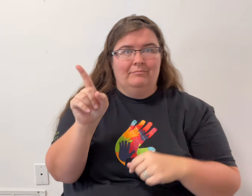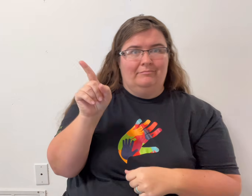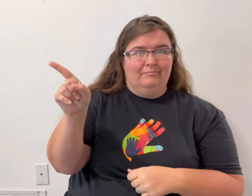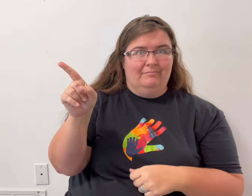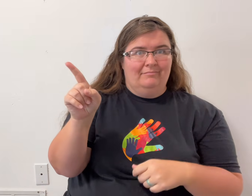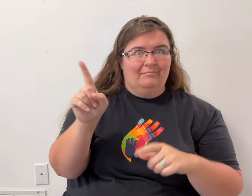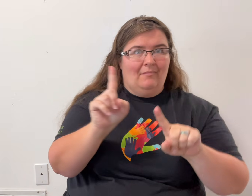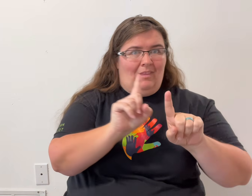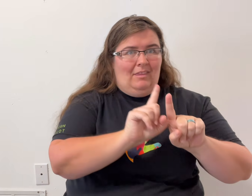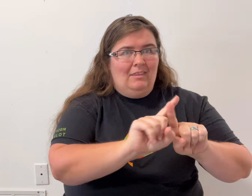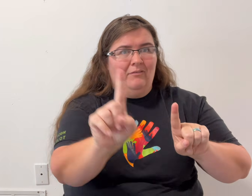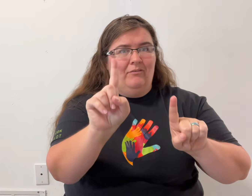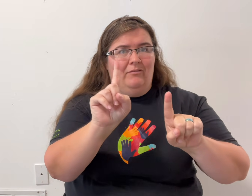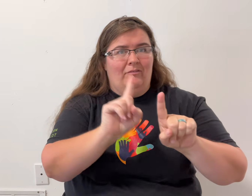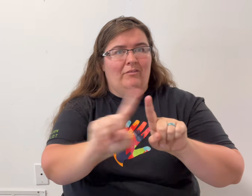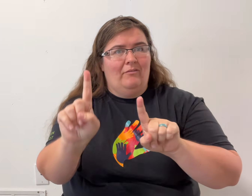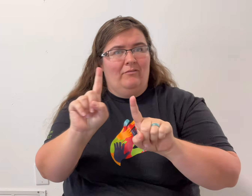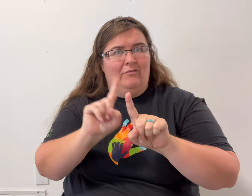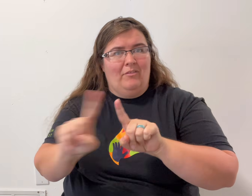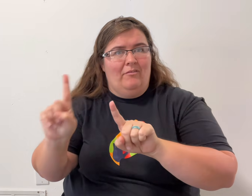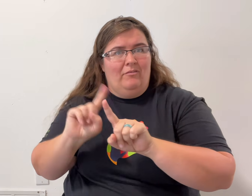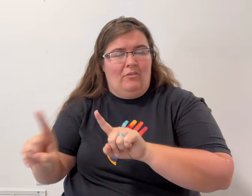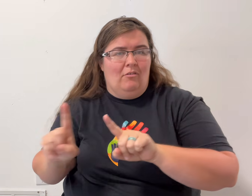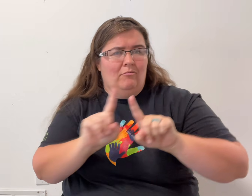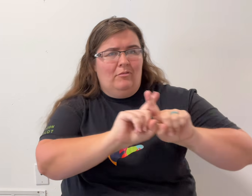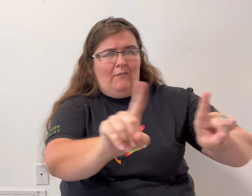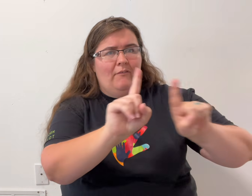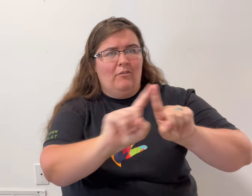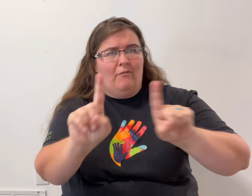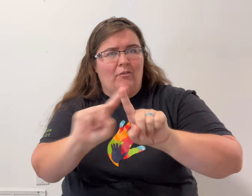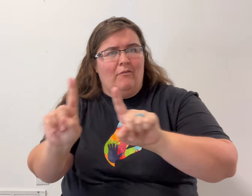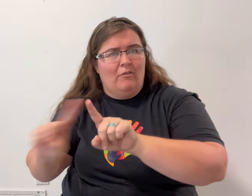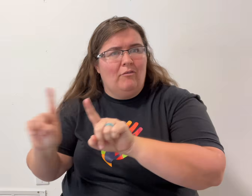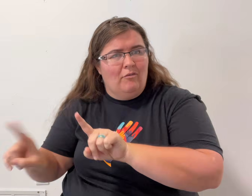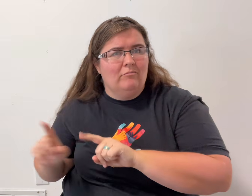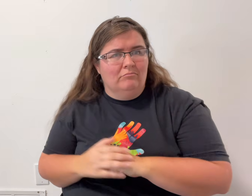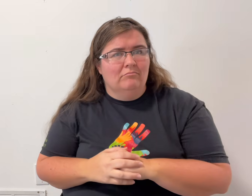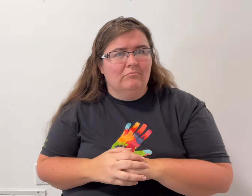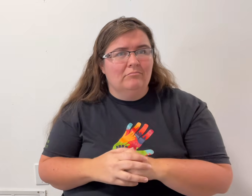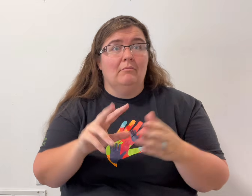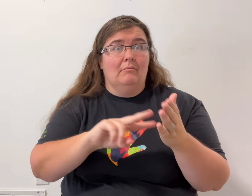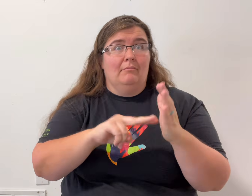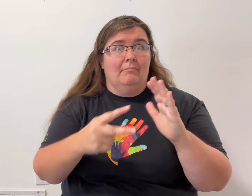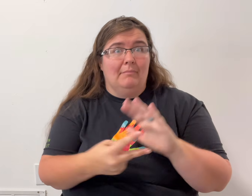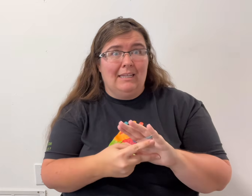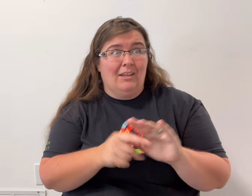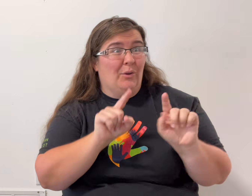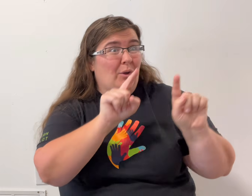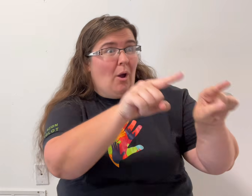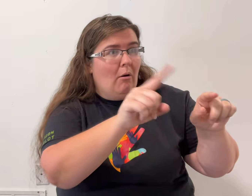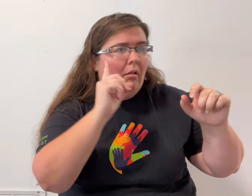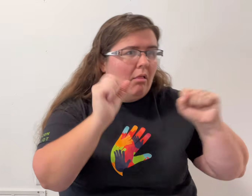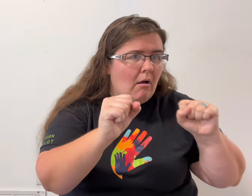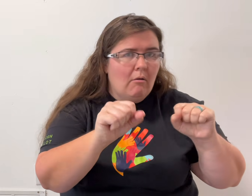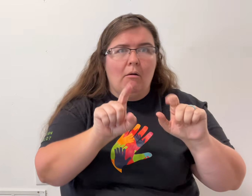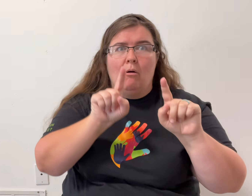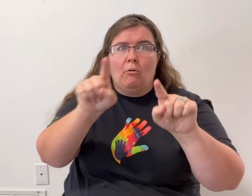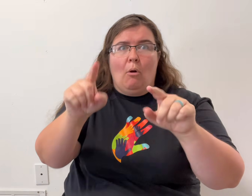while this is the sign for DIFFERENT (and another way to sign it) meaning he goes to one situation and it's too loud